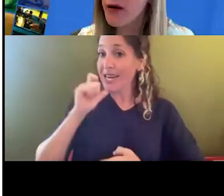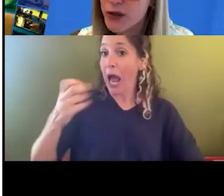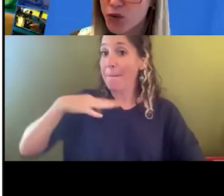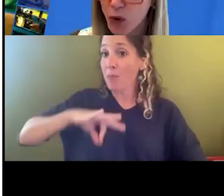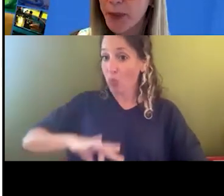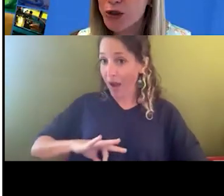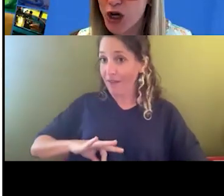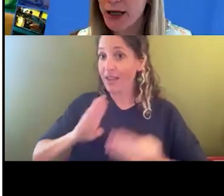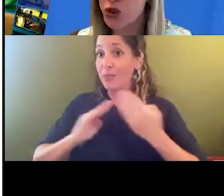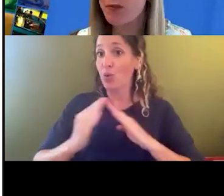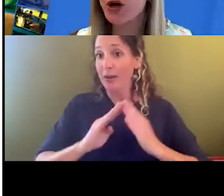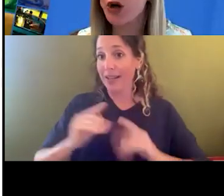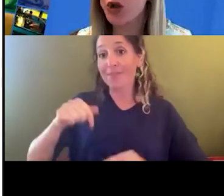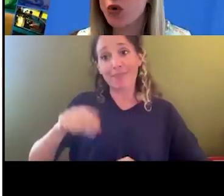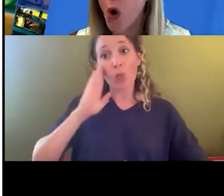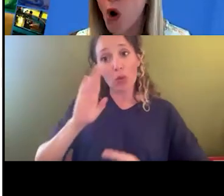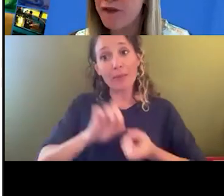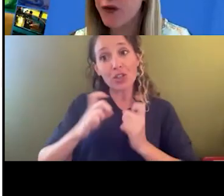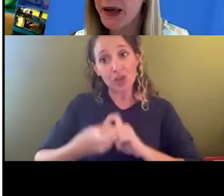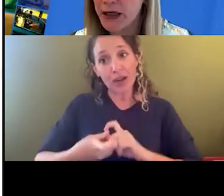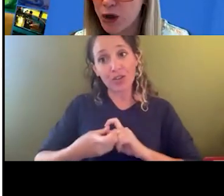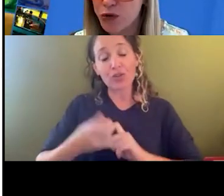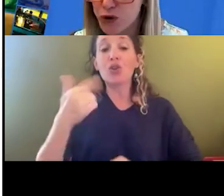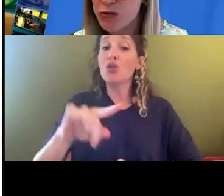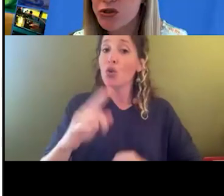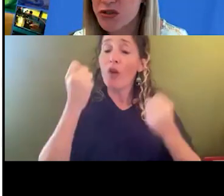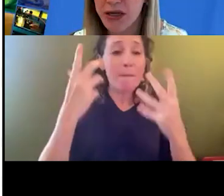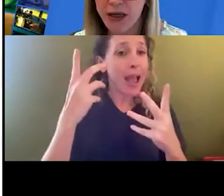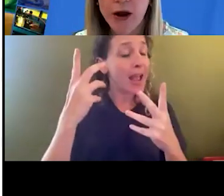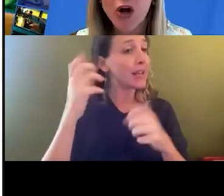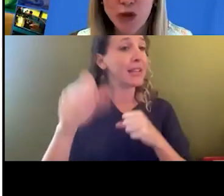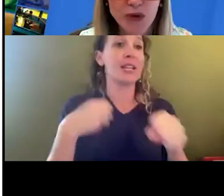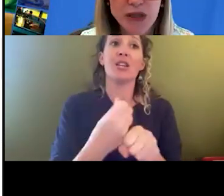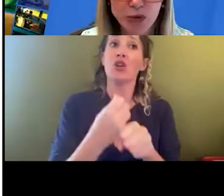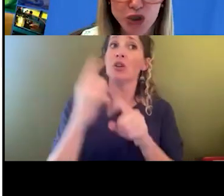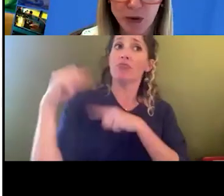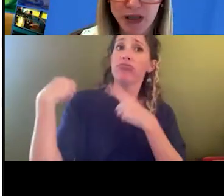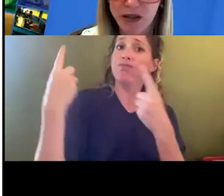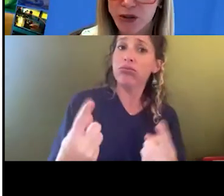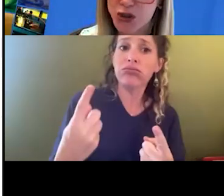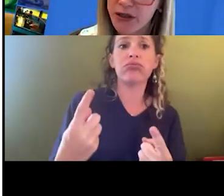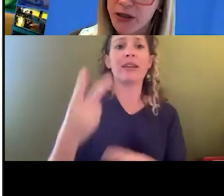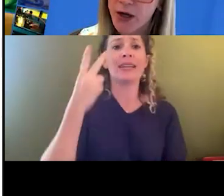this will be a change because you are, for many years, used to seeing the research terms and conditions.